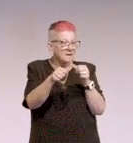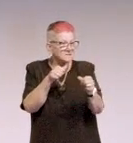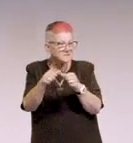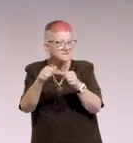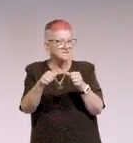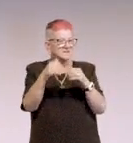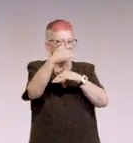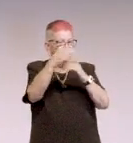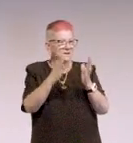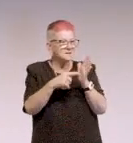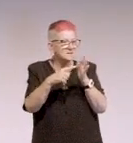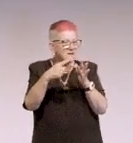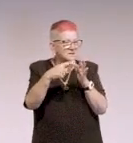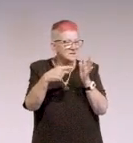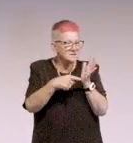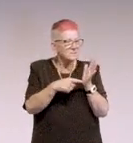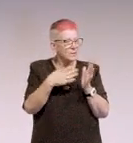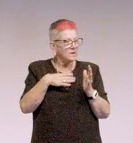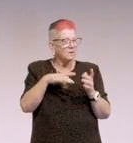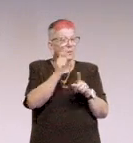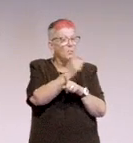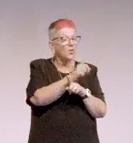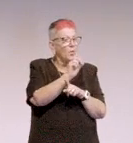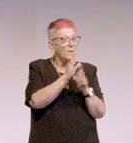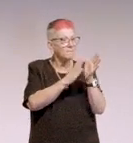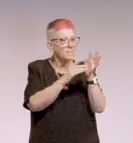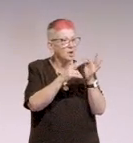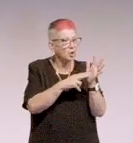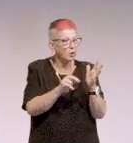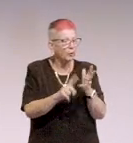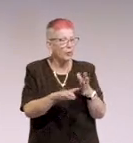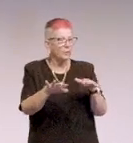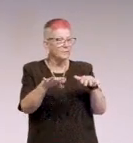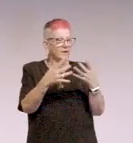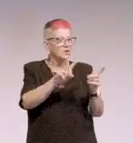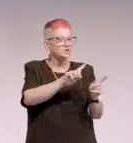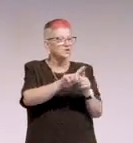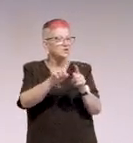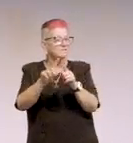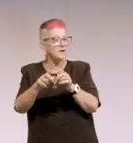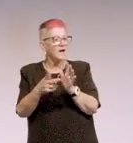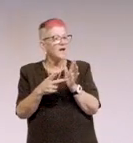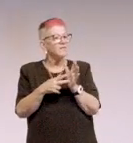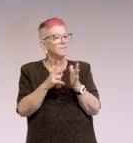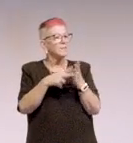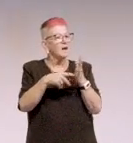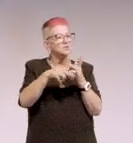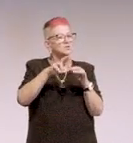ignore things like menu, and stuff.